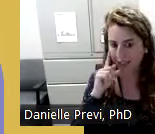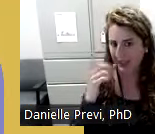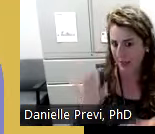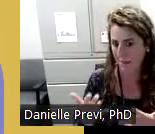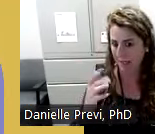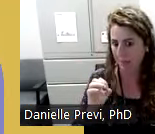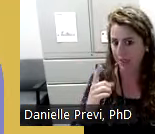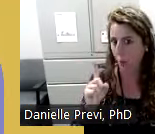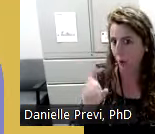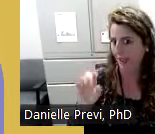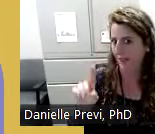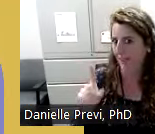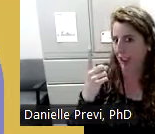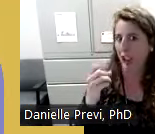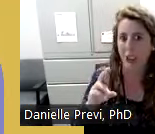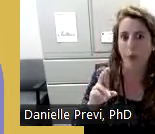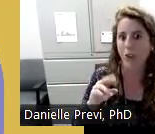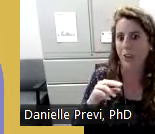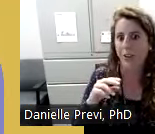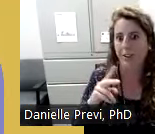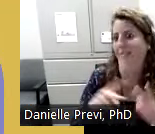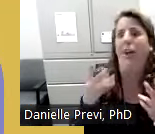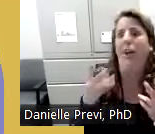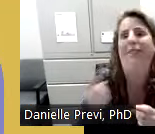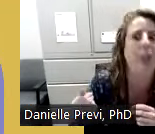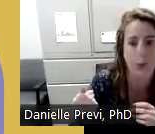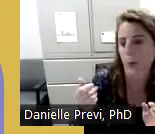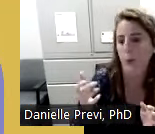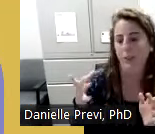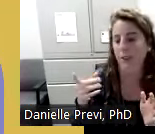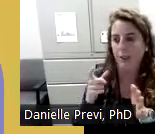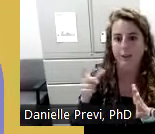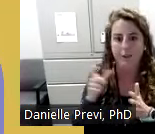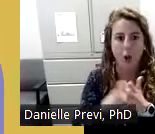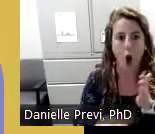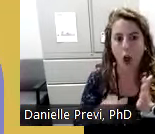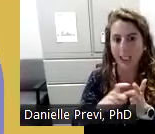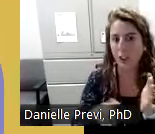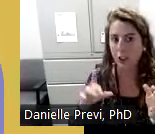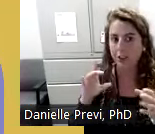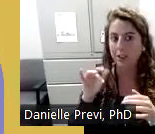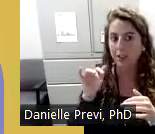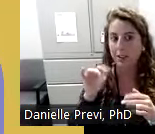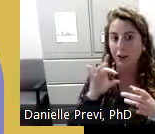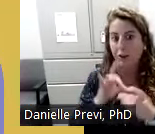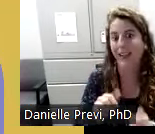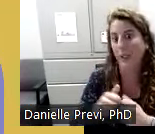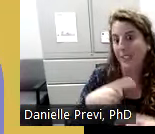So this was a very interesting article. Probably one of the first, or in honesty, very few articles